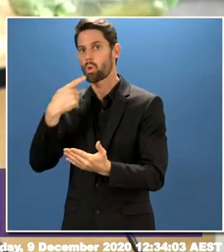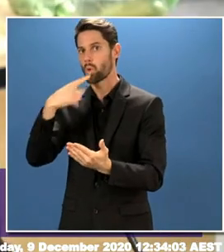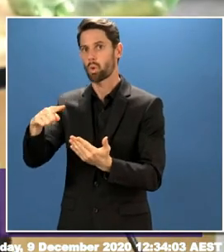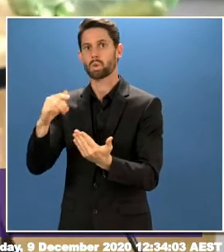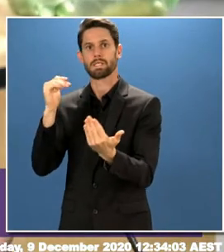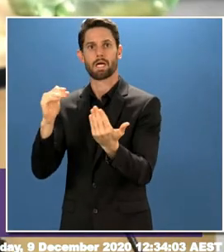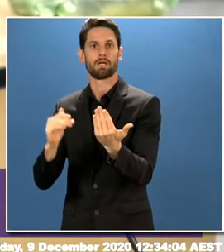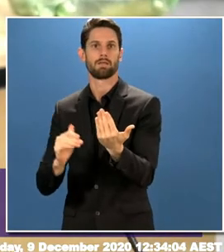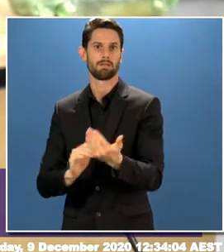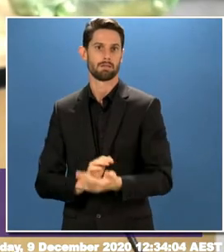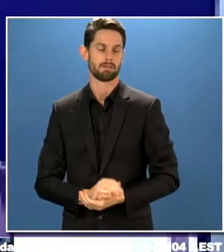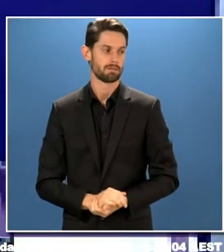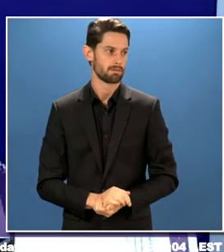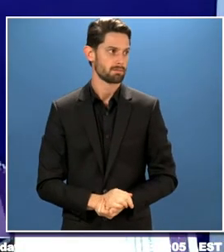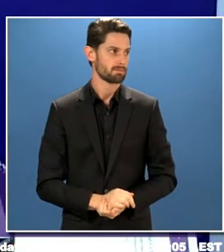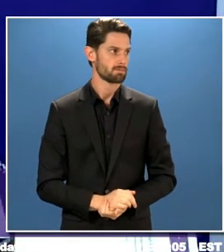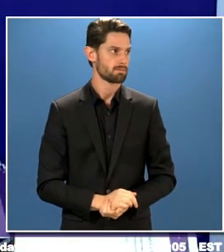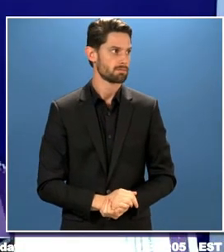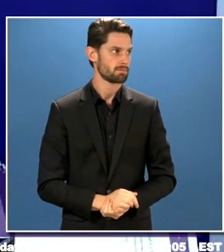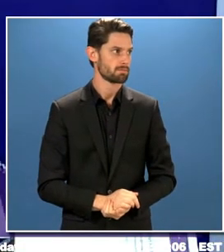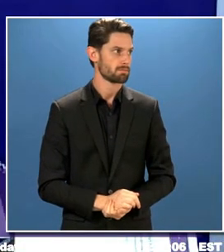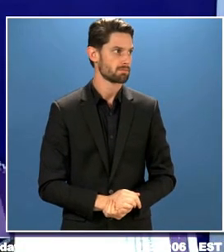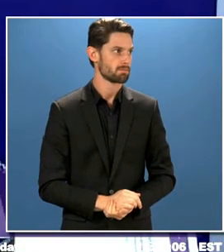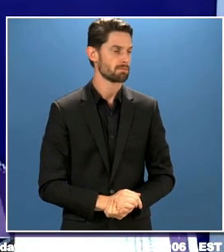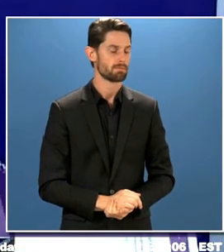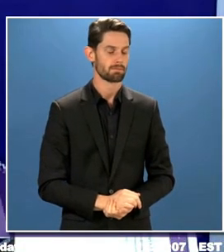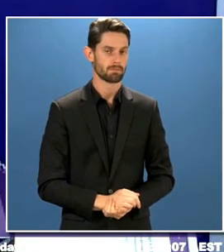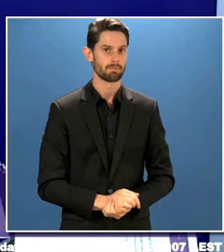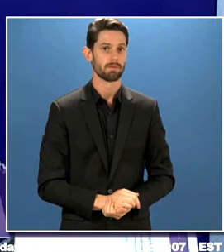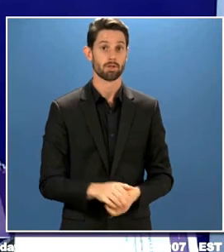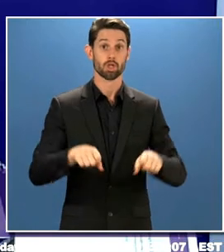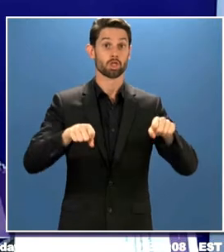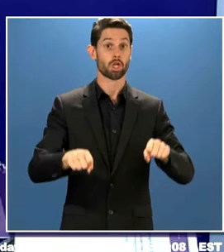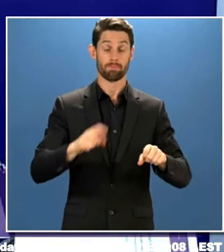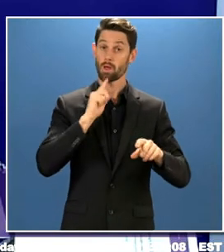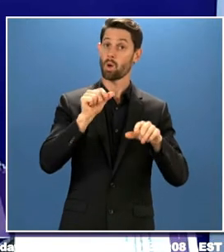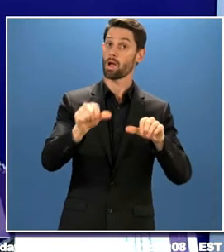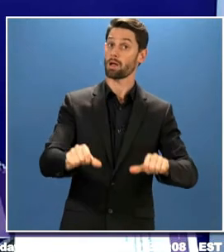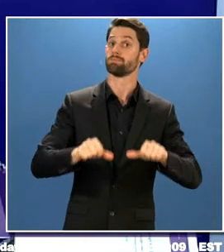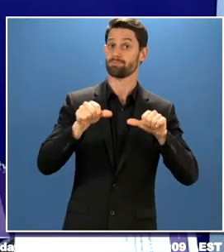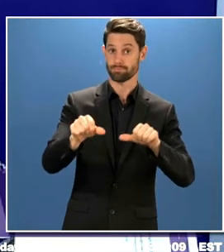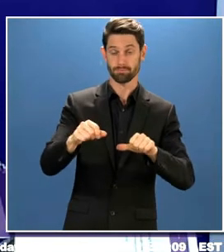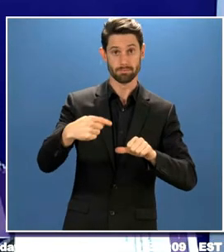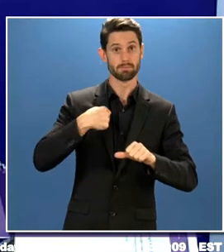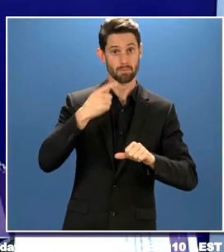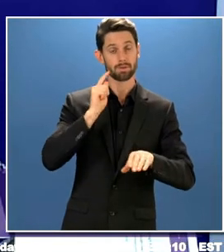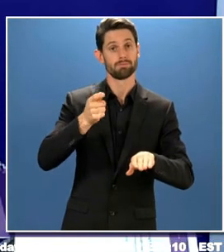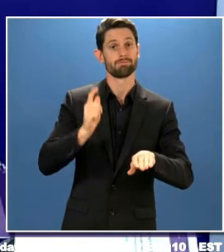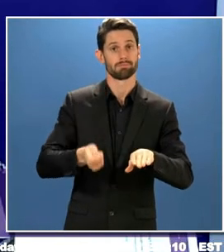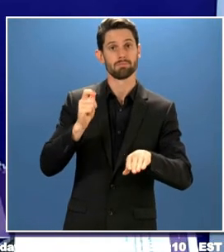(CROSSTALK) Thank you, Chair. yes, I will make those directions as requested by Ms Zerner.